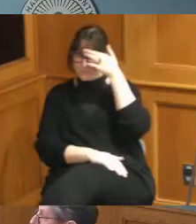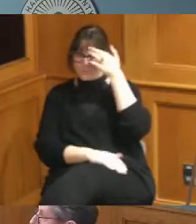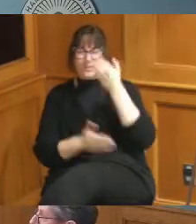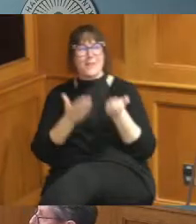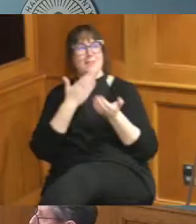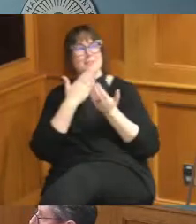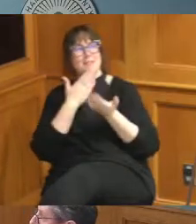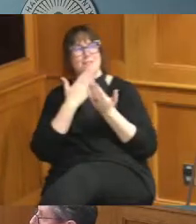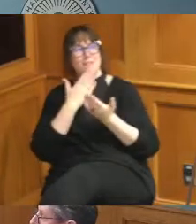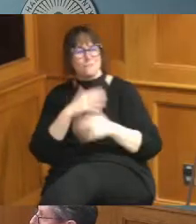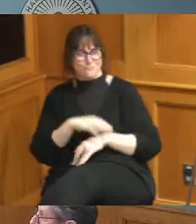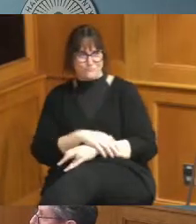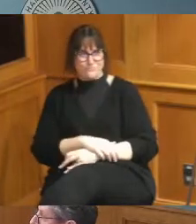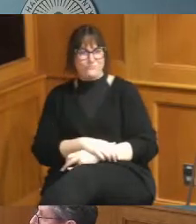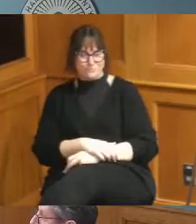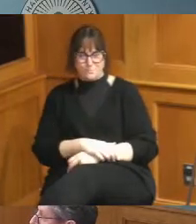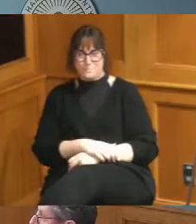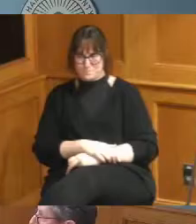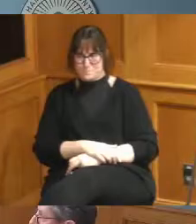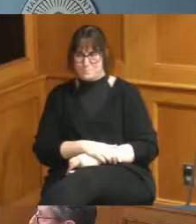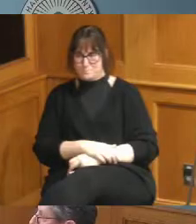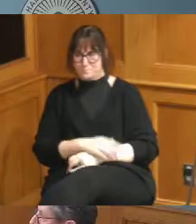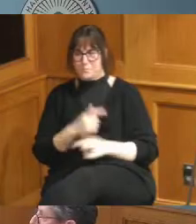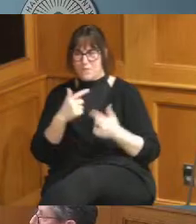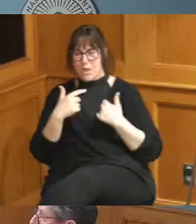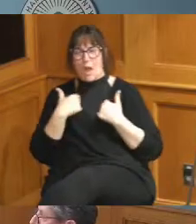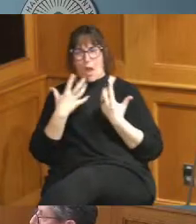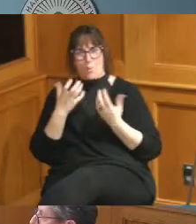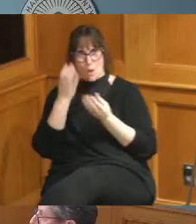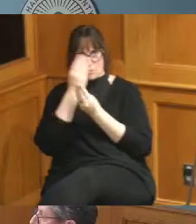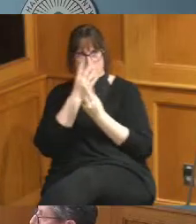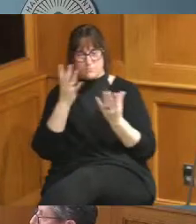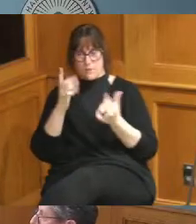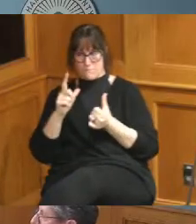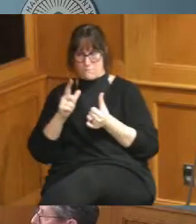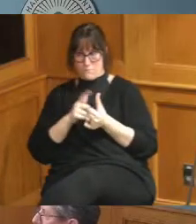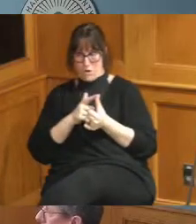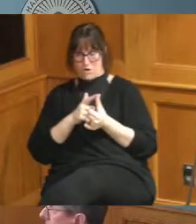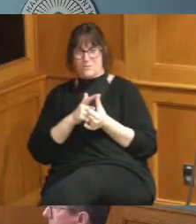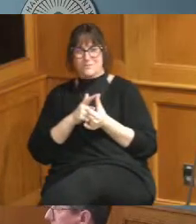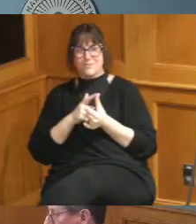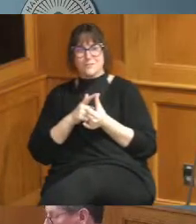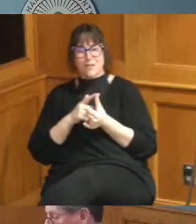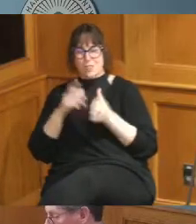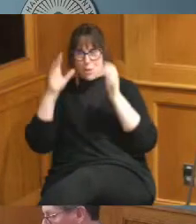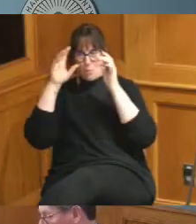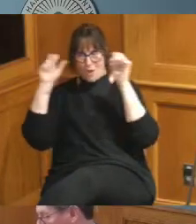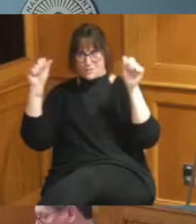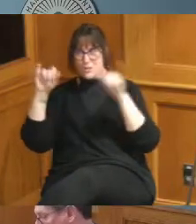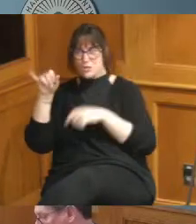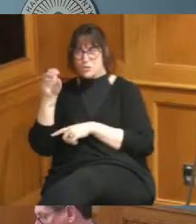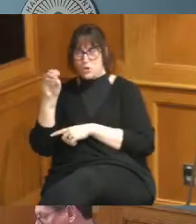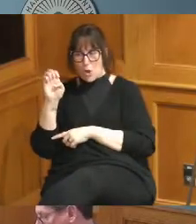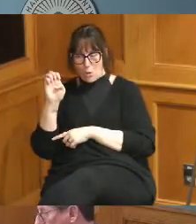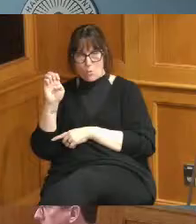Driehaus and I want to note at first that our our CEO and President Joe Huber who famously sang the